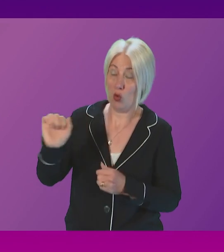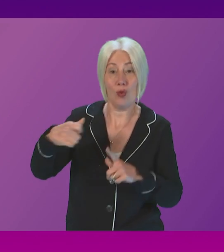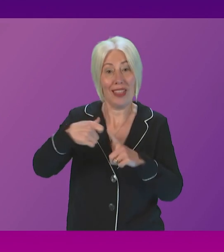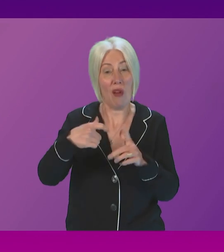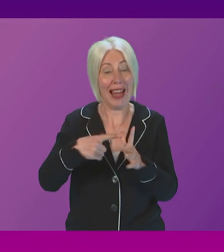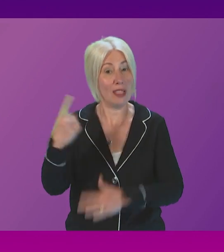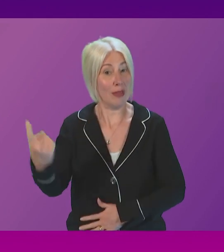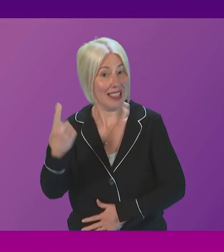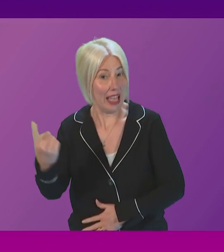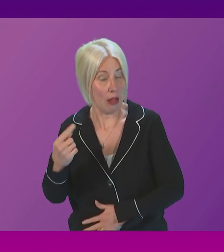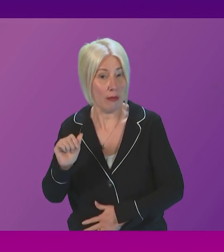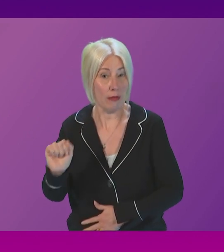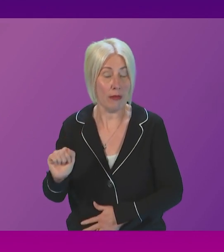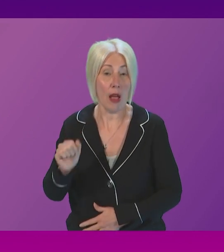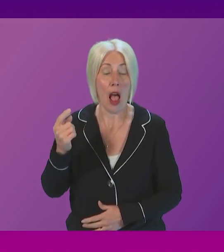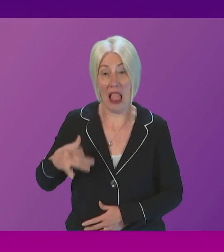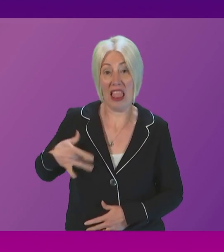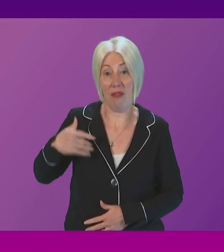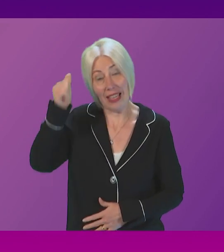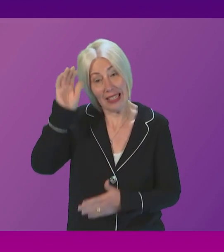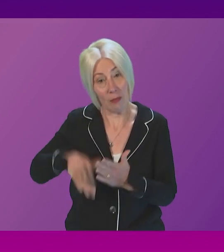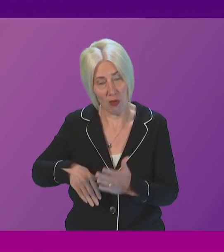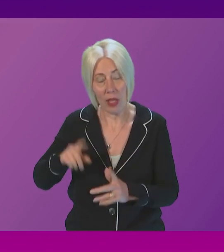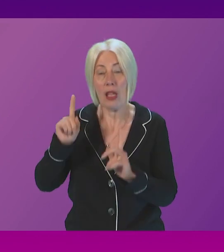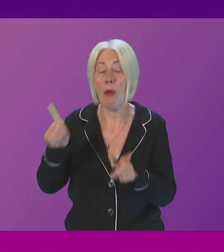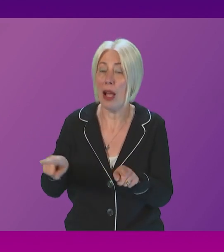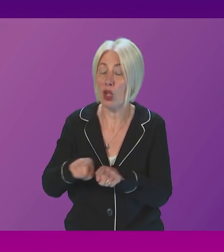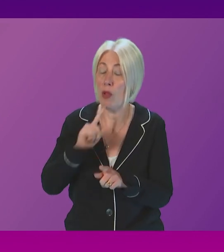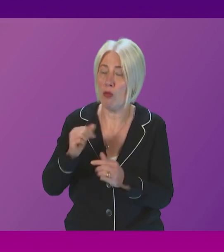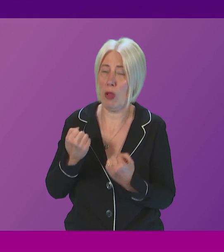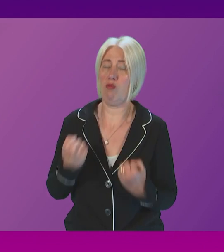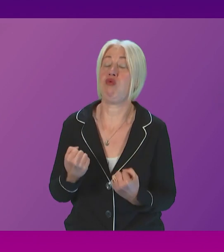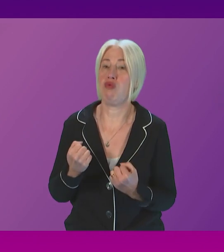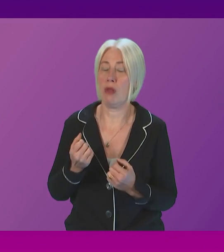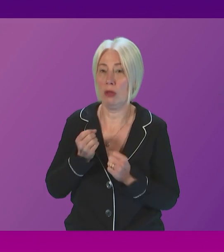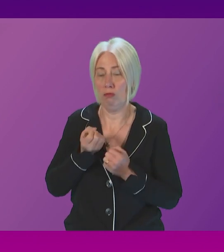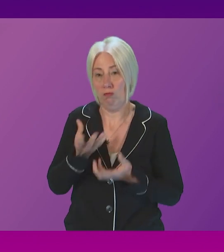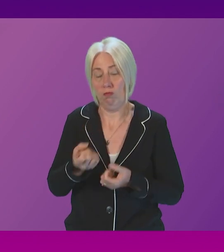who has lived experience and who speaks very powerfully about caring responsibilities.